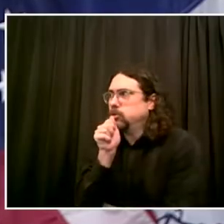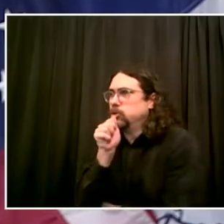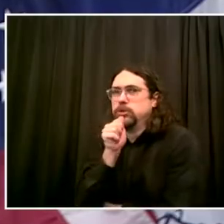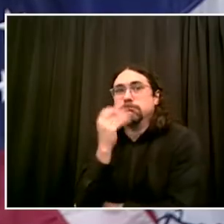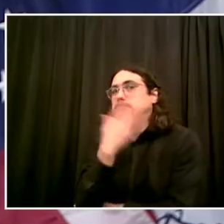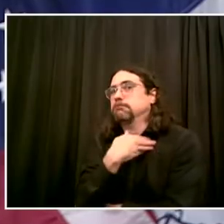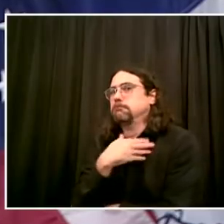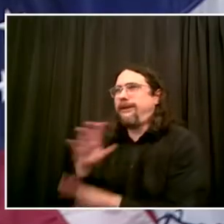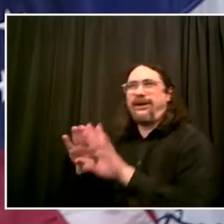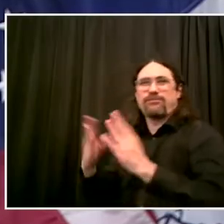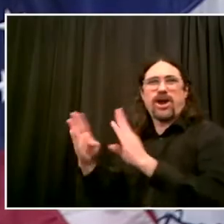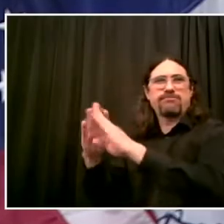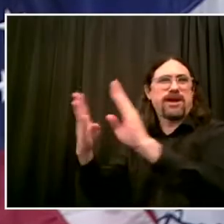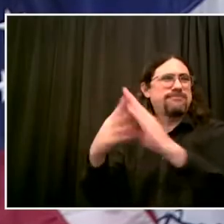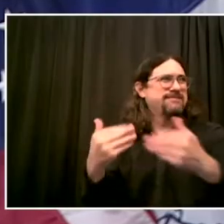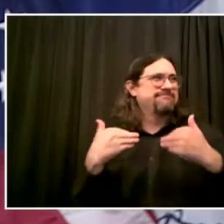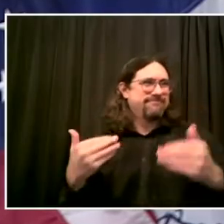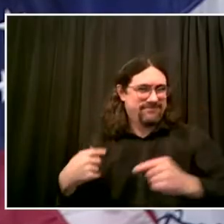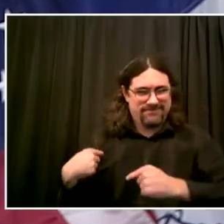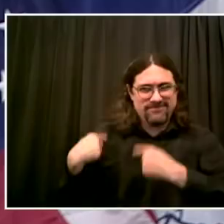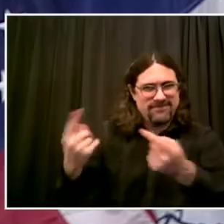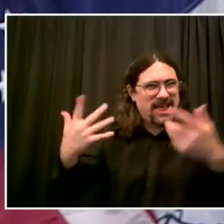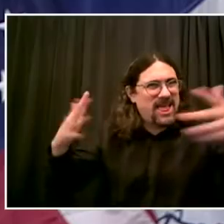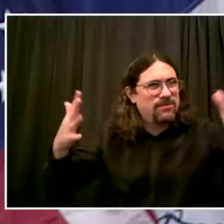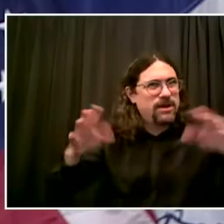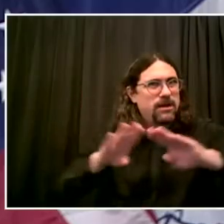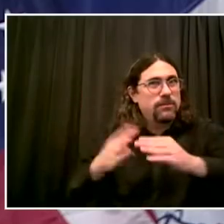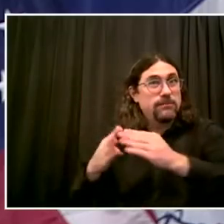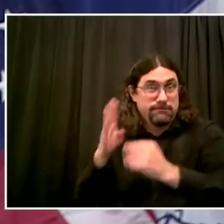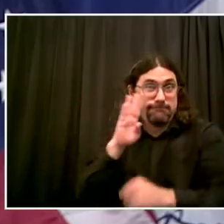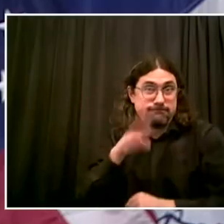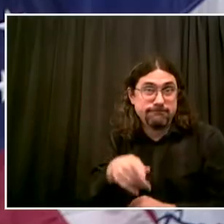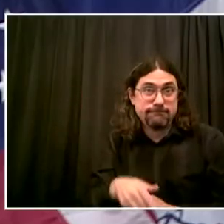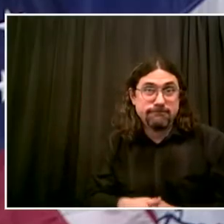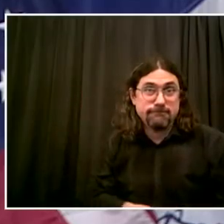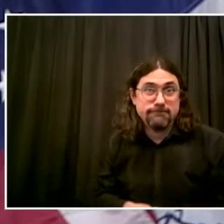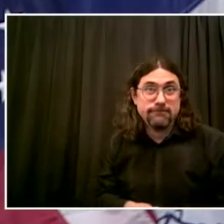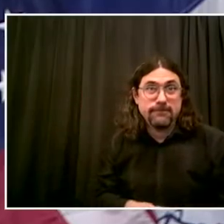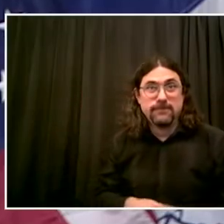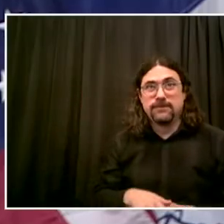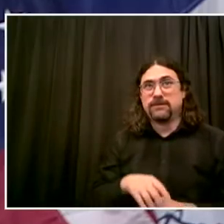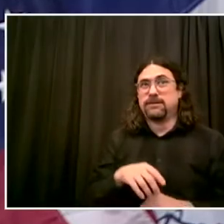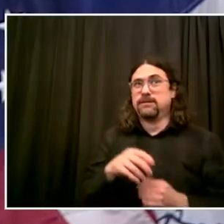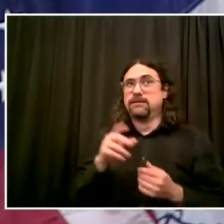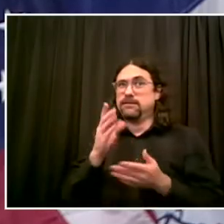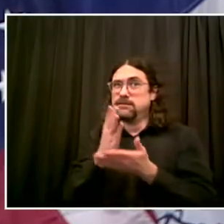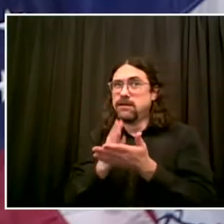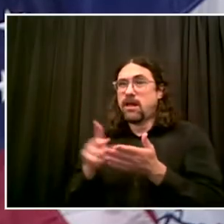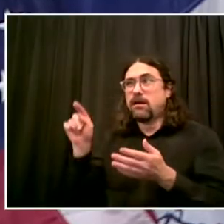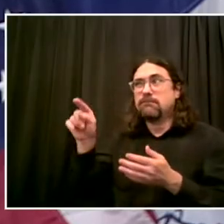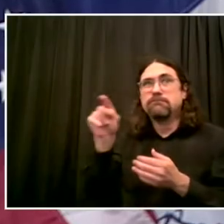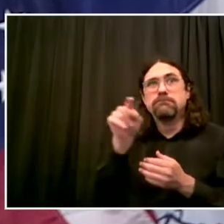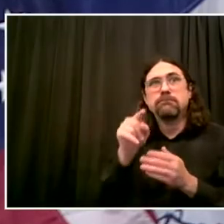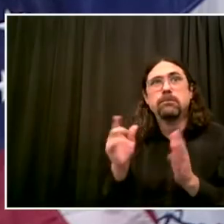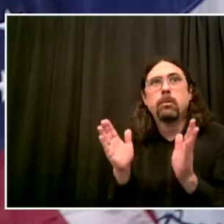QUIETLY. SO THE GUIDELINE TSHA T YOU ARE TALKING ABOUT, WILL THAT BE APPLIED TO